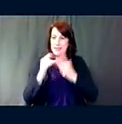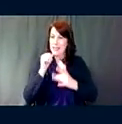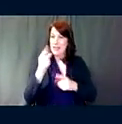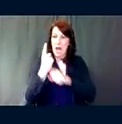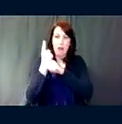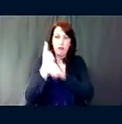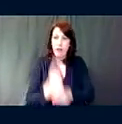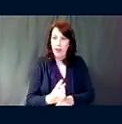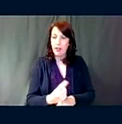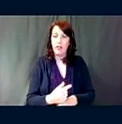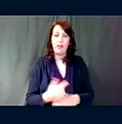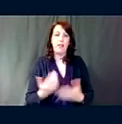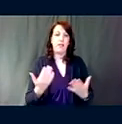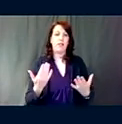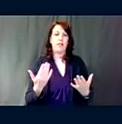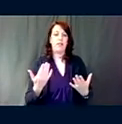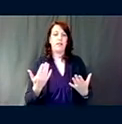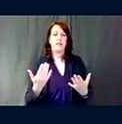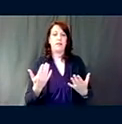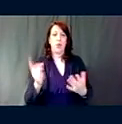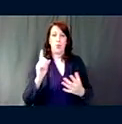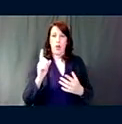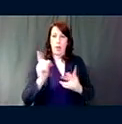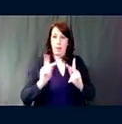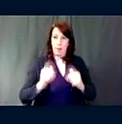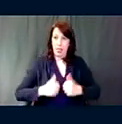THE SERVICES ARE NOT REGULAR IN PARTICULAR CLOSER TO WHERE